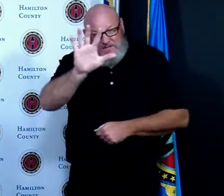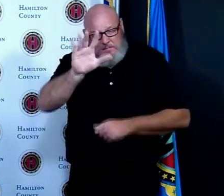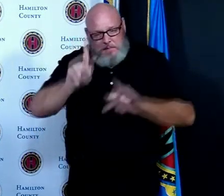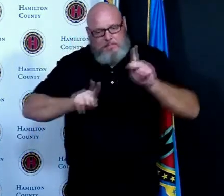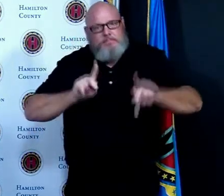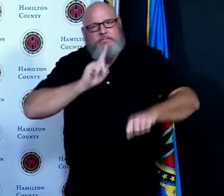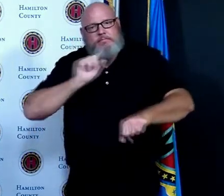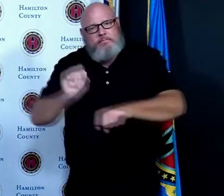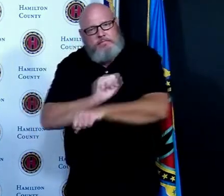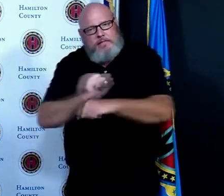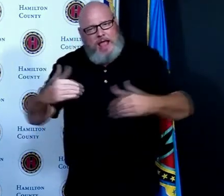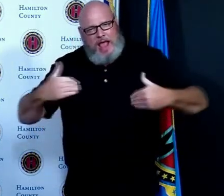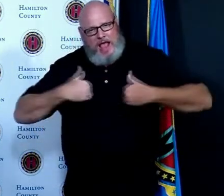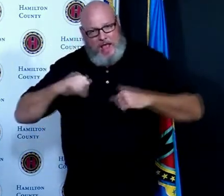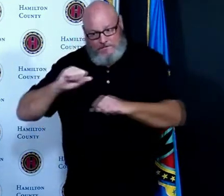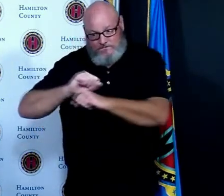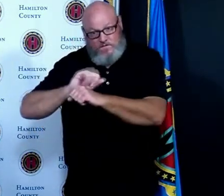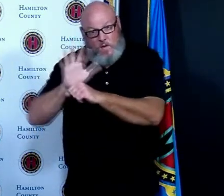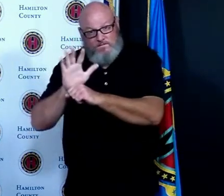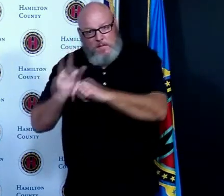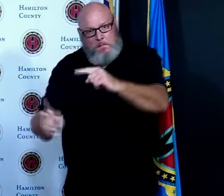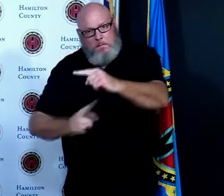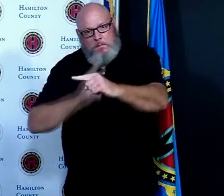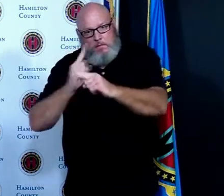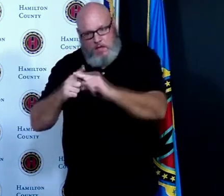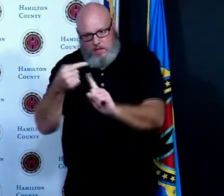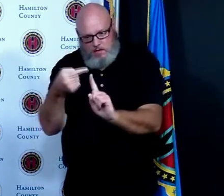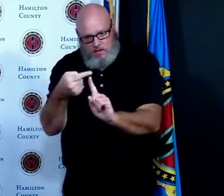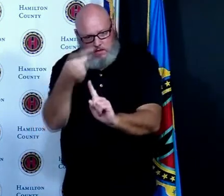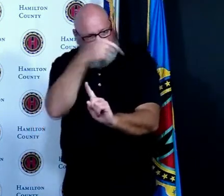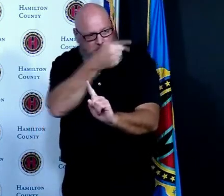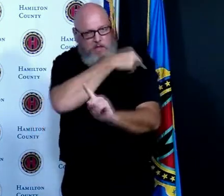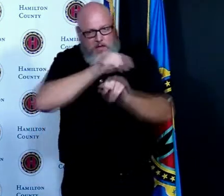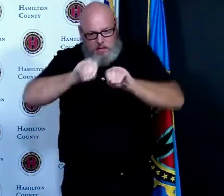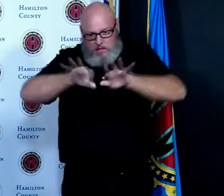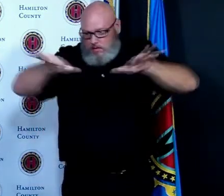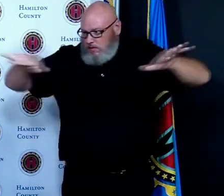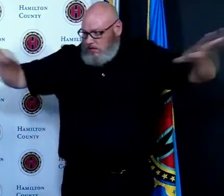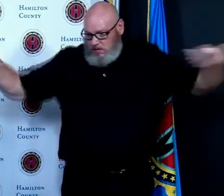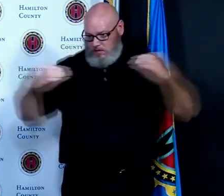so effectively but it's super important that we start to get some of these cases under control